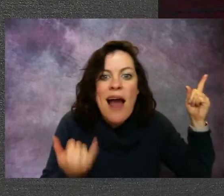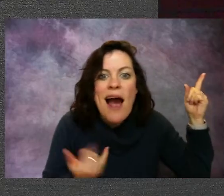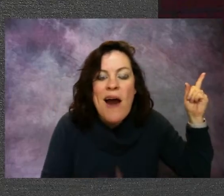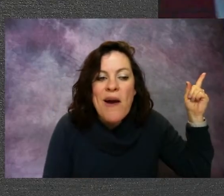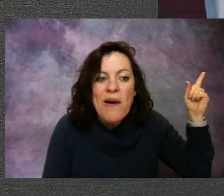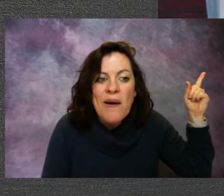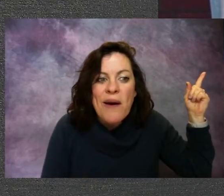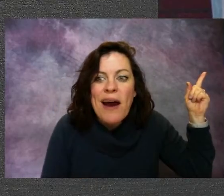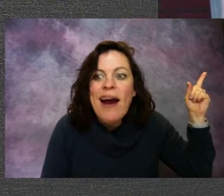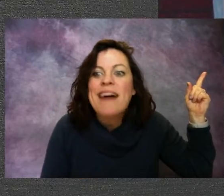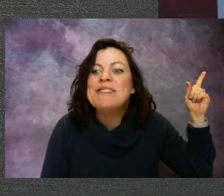It's snowy.